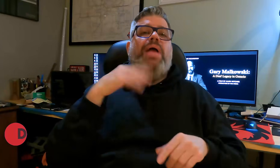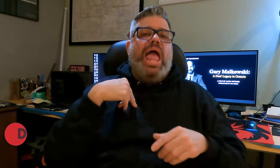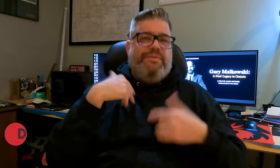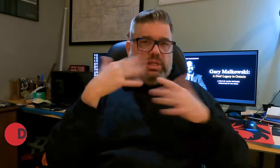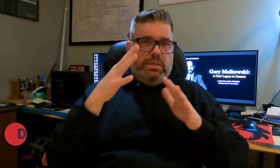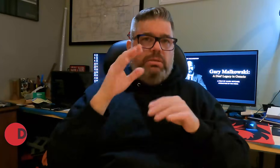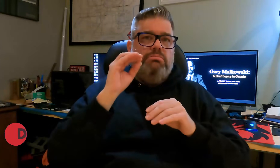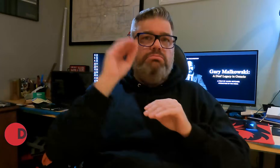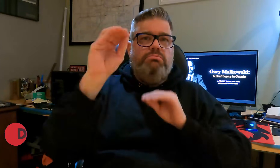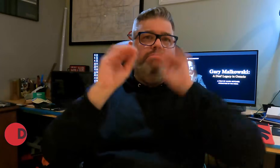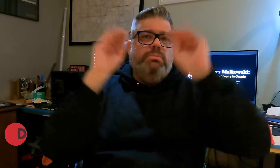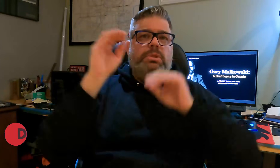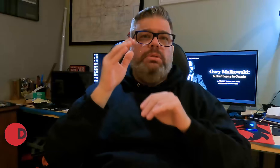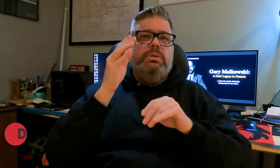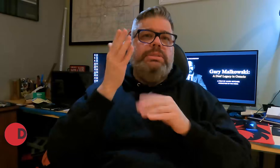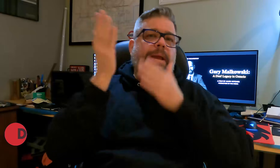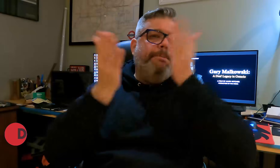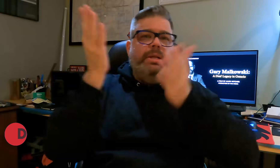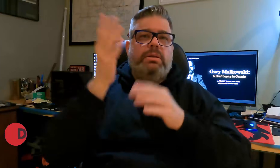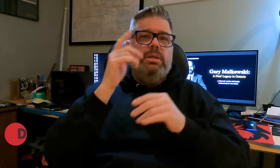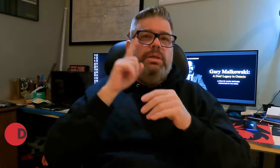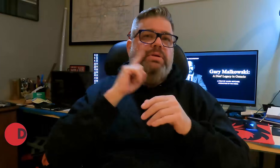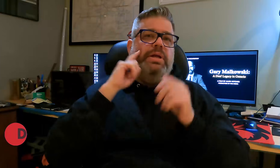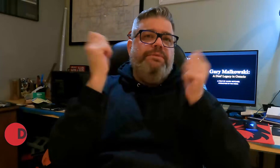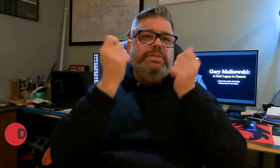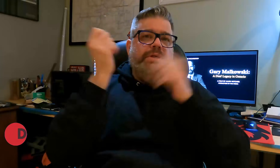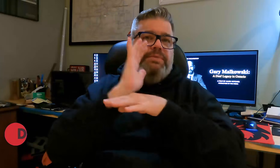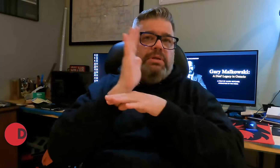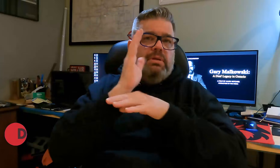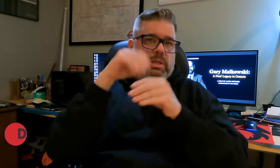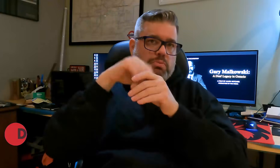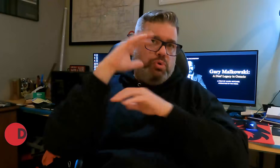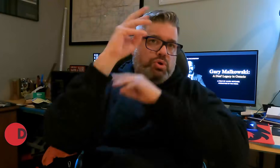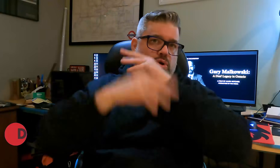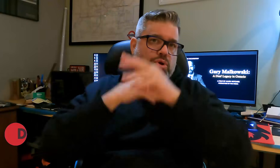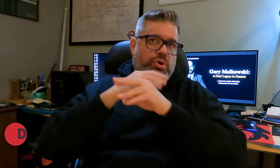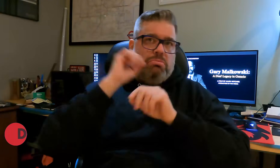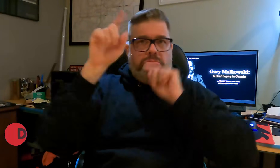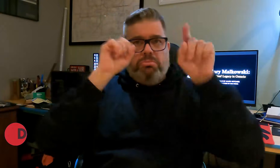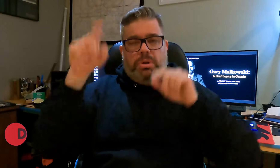For now, I have submitted it to different film festivals and organizations around the world.